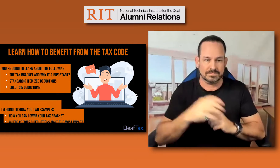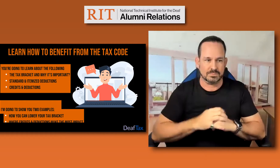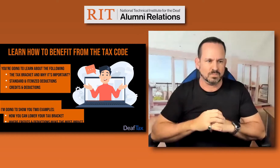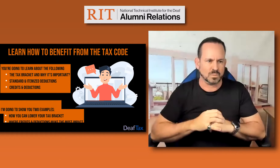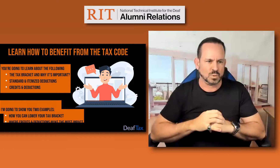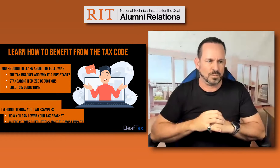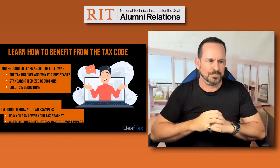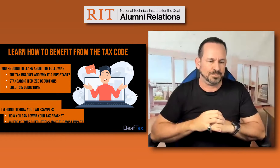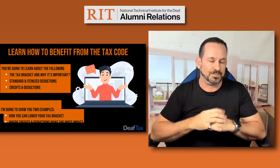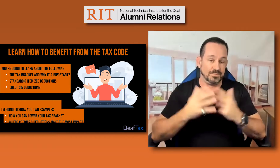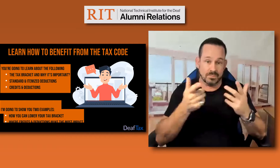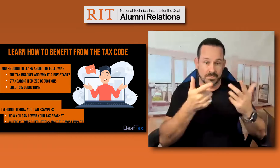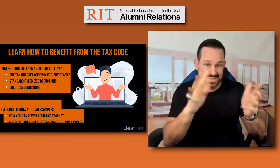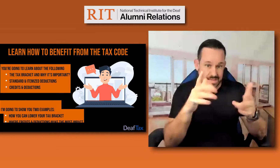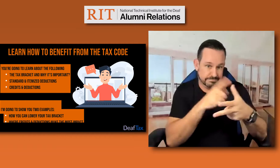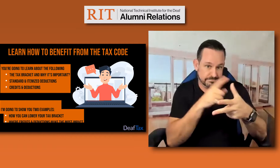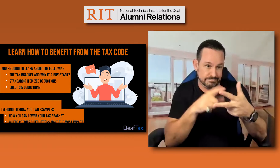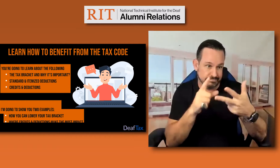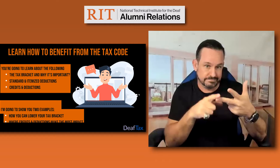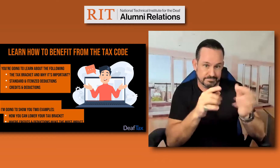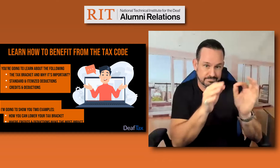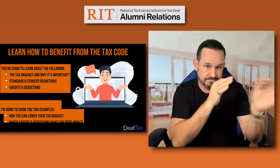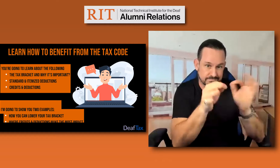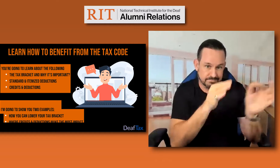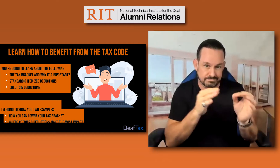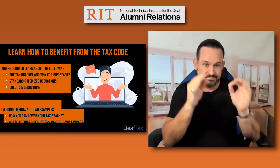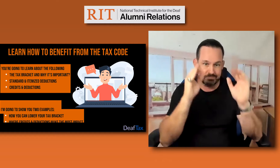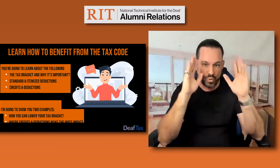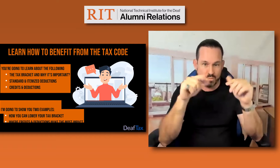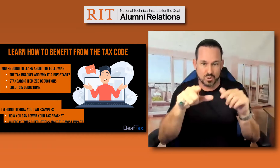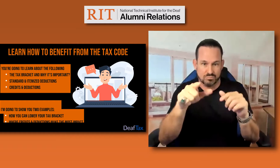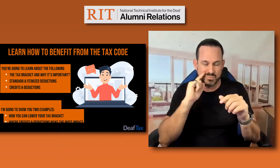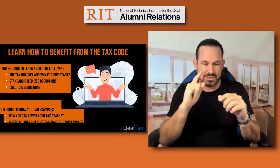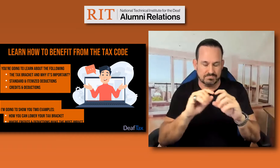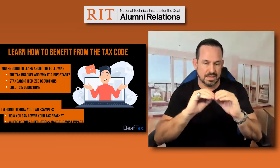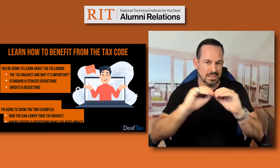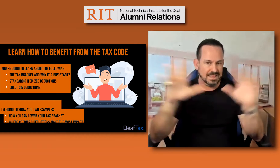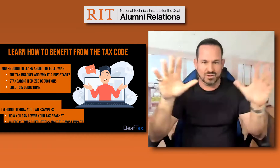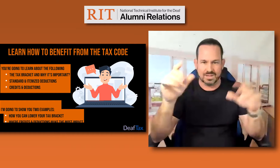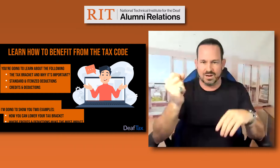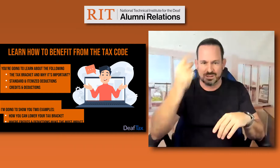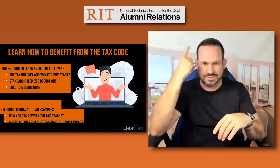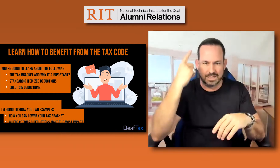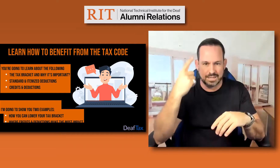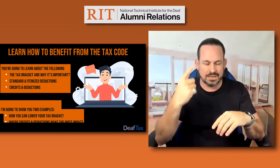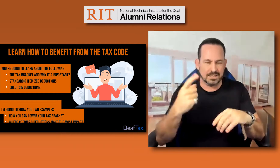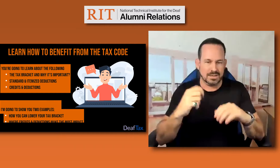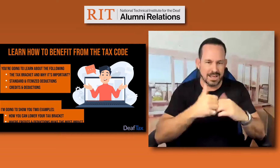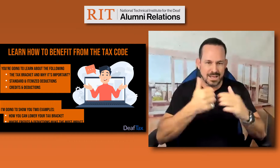and how you will be impacted by U.S. taxes. Once we get through with our presentation, I hope